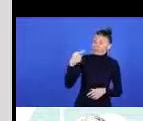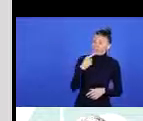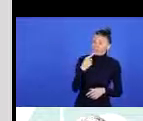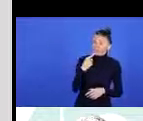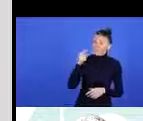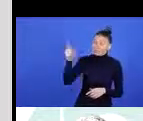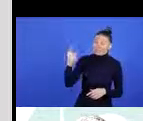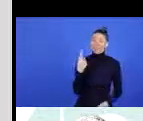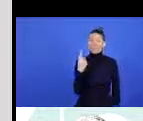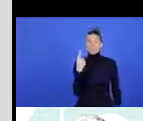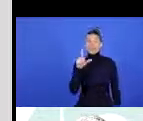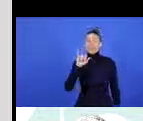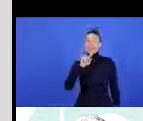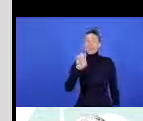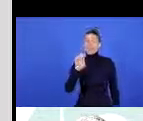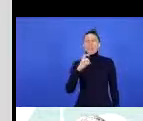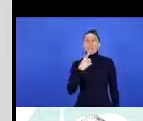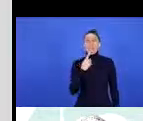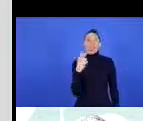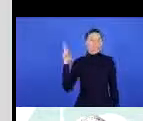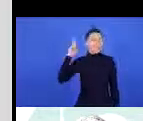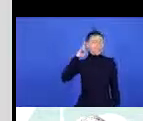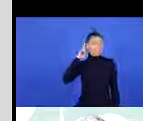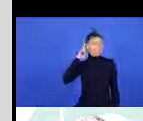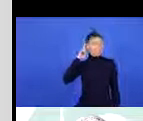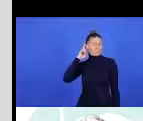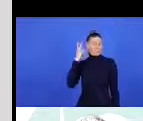and taking from what Lise said today, the concept